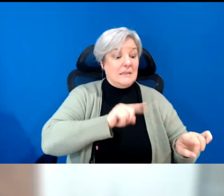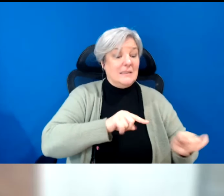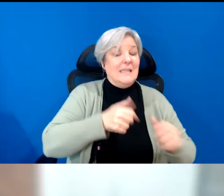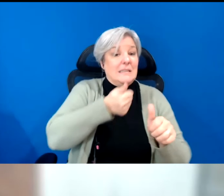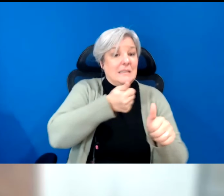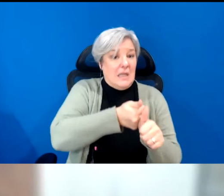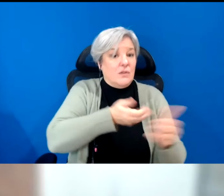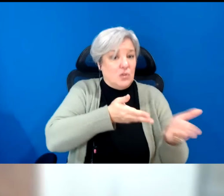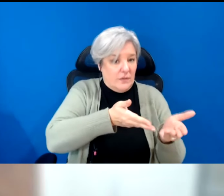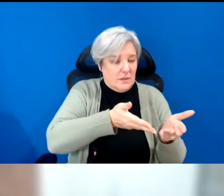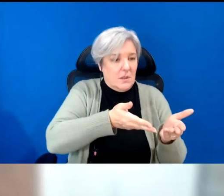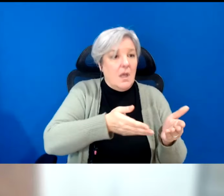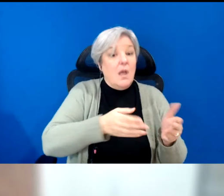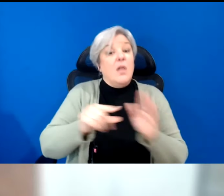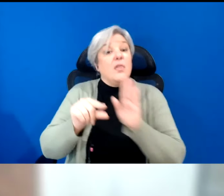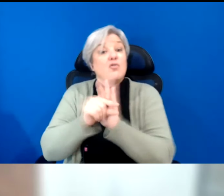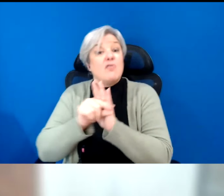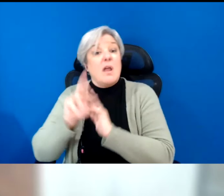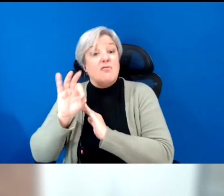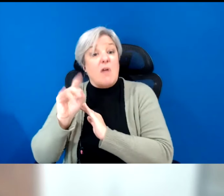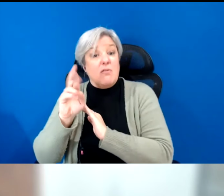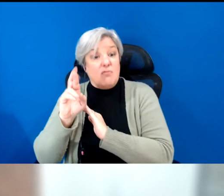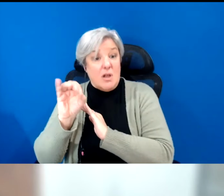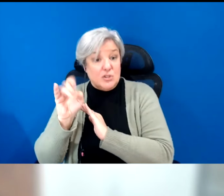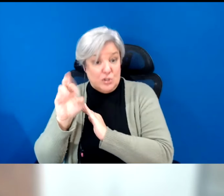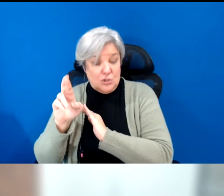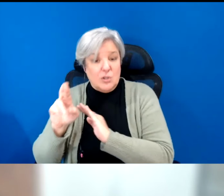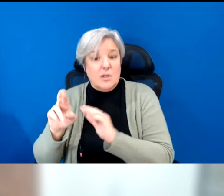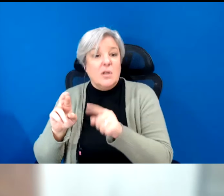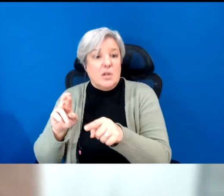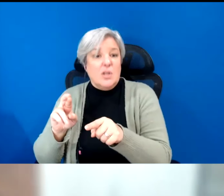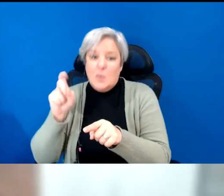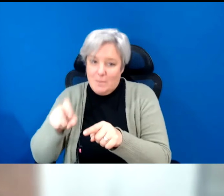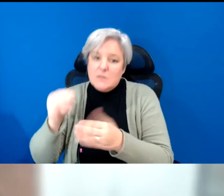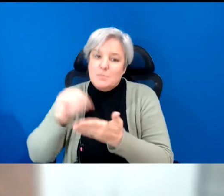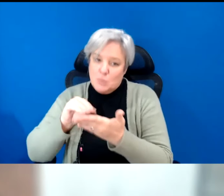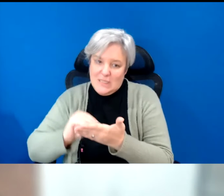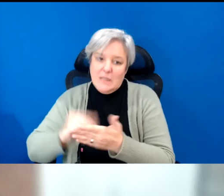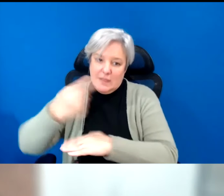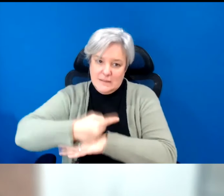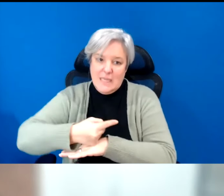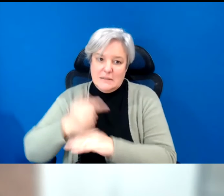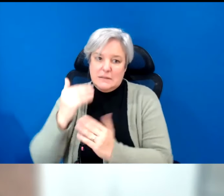But on your grade rosters when you're submitting them, we do also have to have those dates listed next to those students